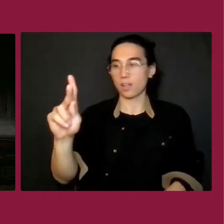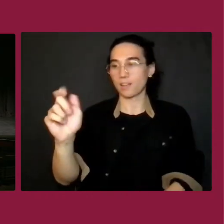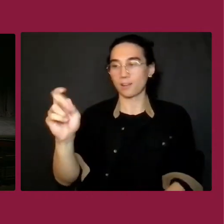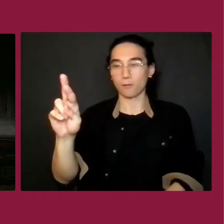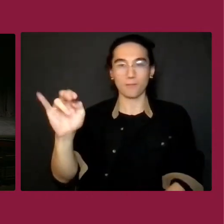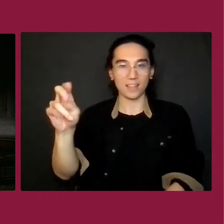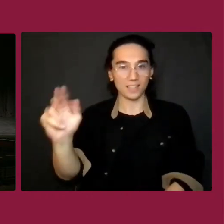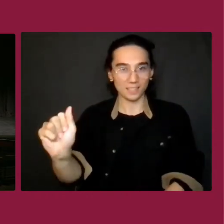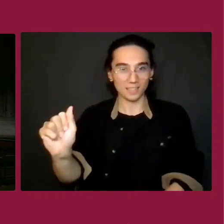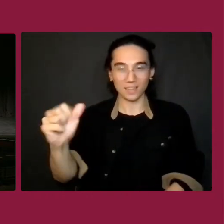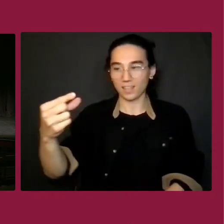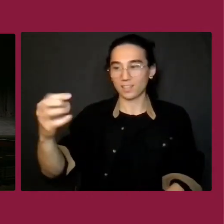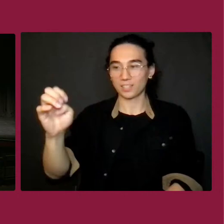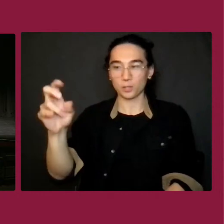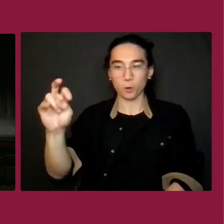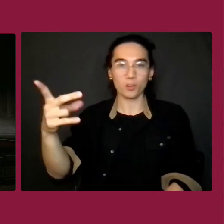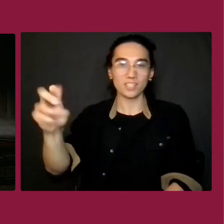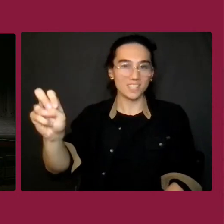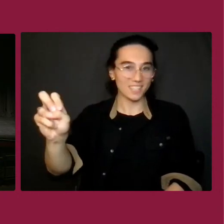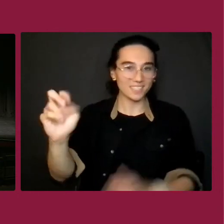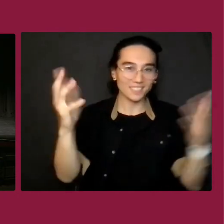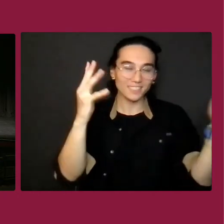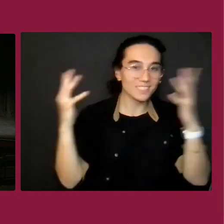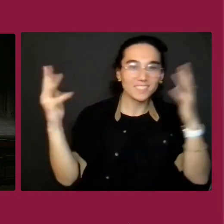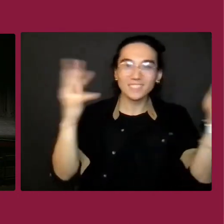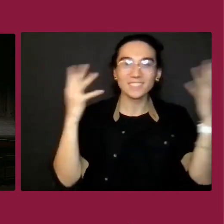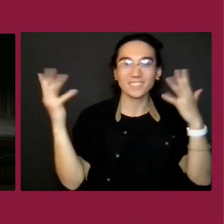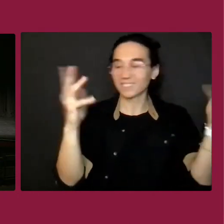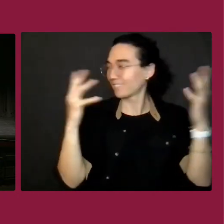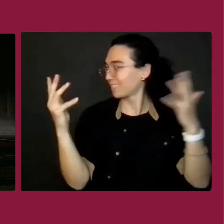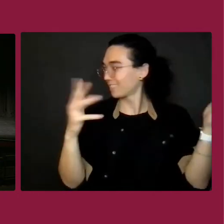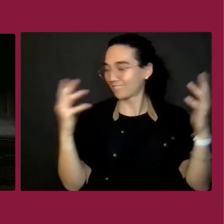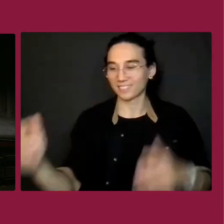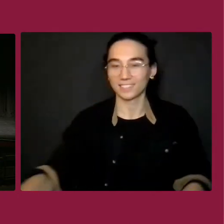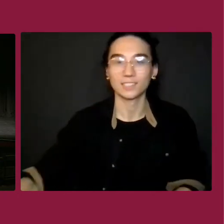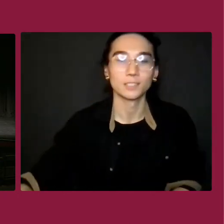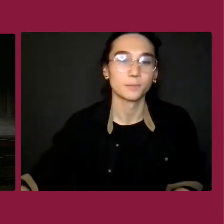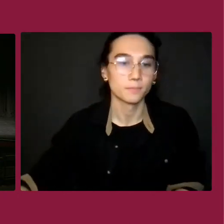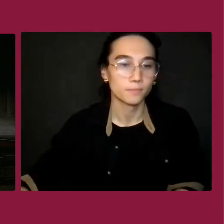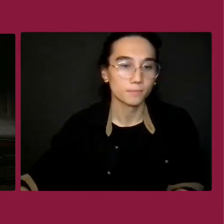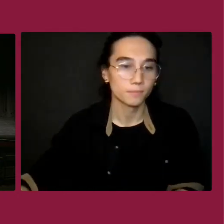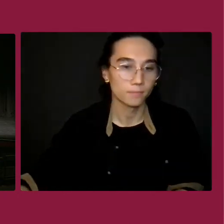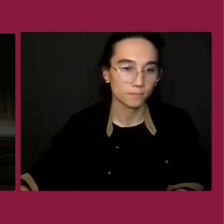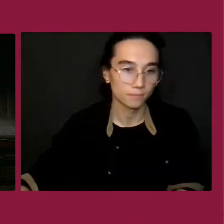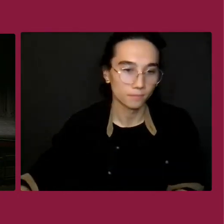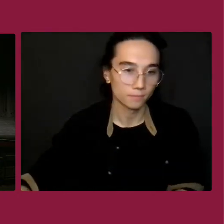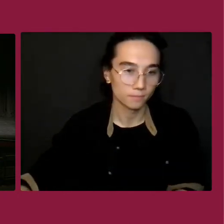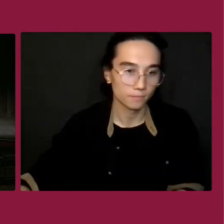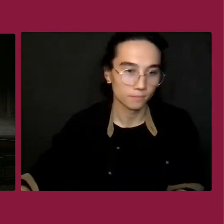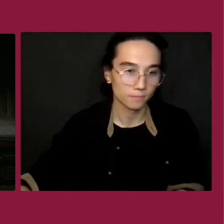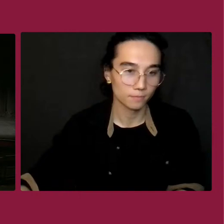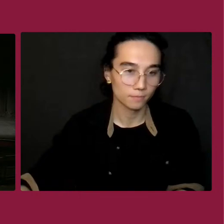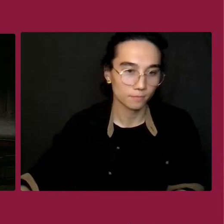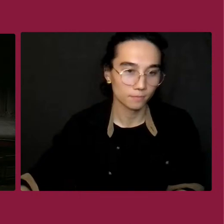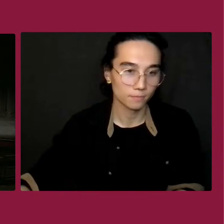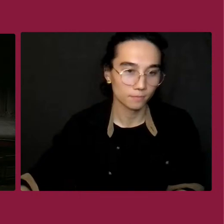Giorgi. *cheering* That's my mom. *laughing* All right.